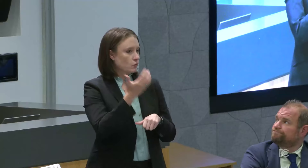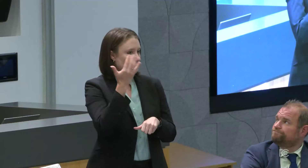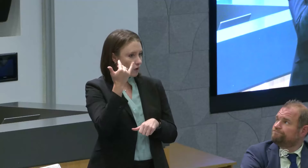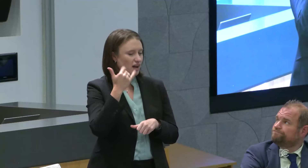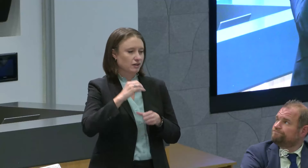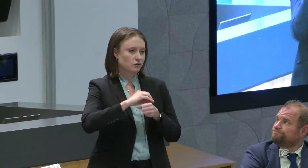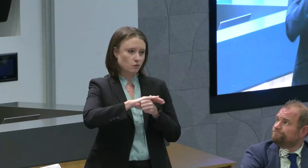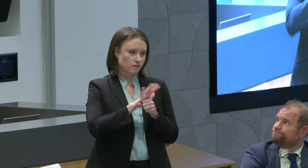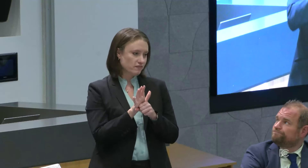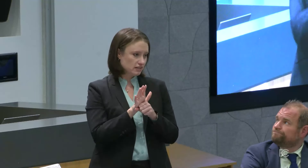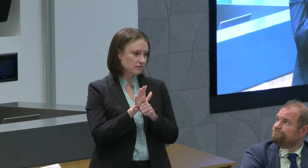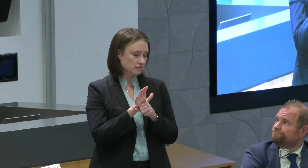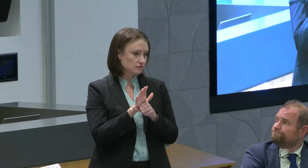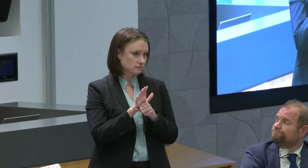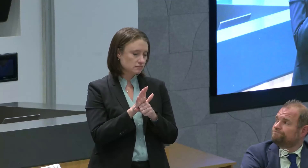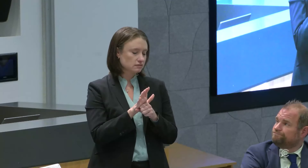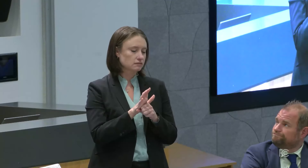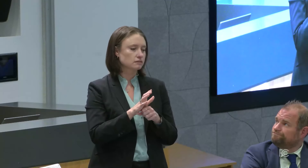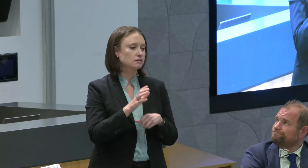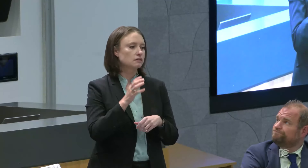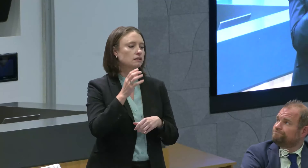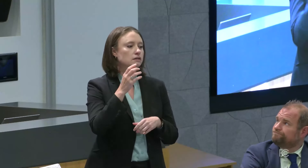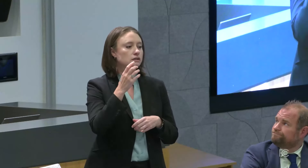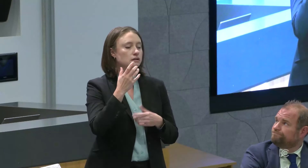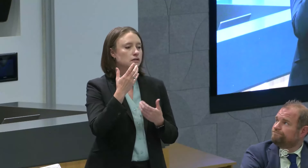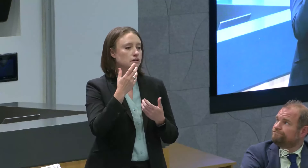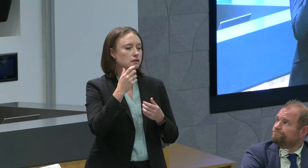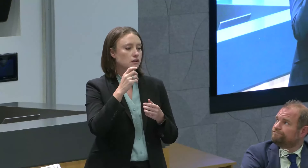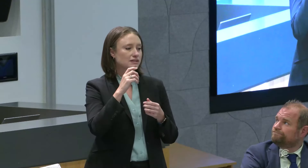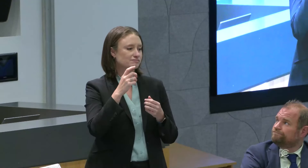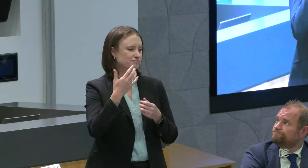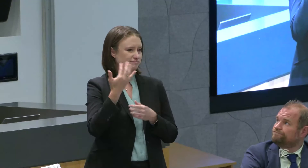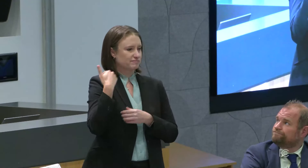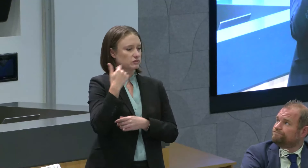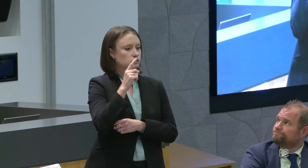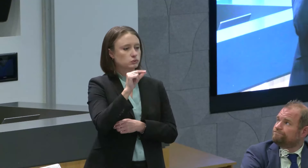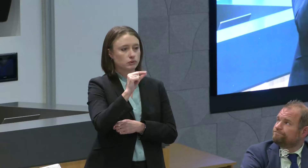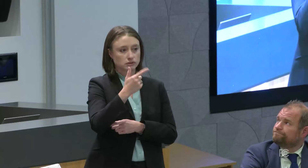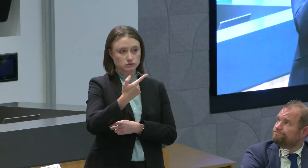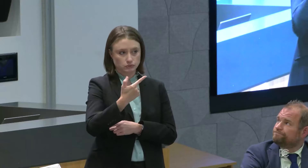SERVICES. SO THAT'S WHAT DIAL DOES. NOW, THE HISTORY OF DIAL IS A LITTLE BIT DIFFERENT.